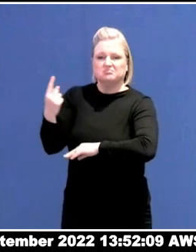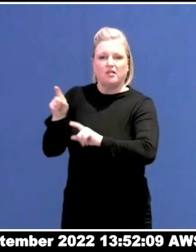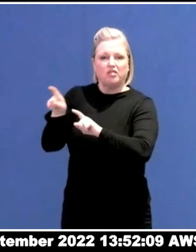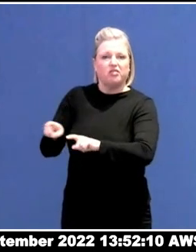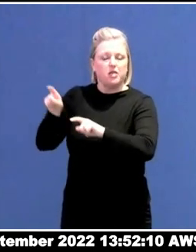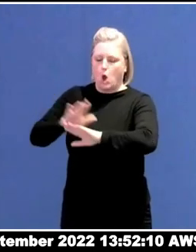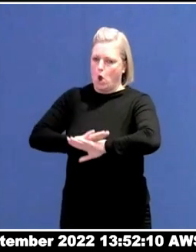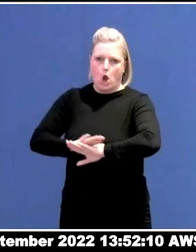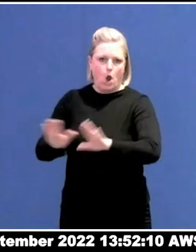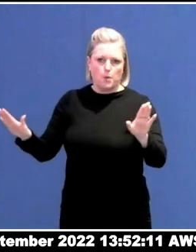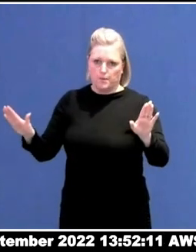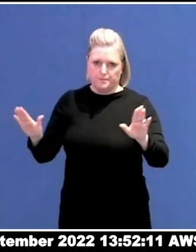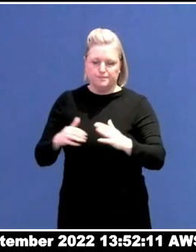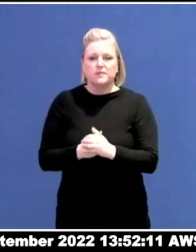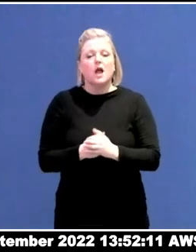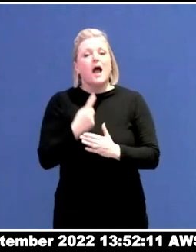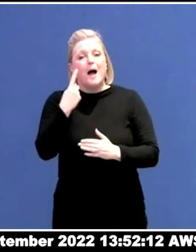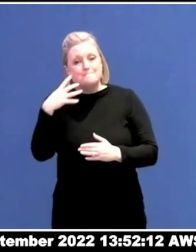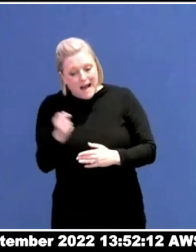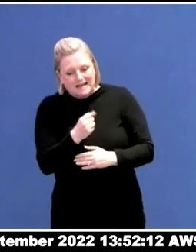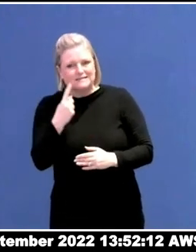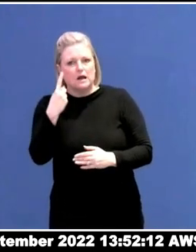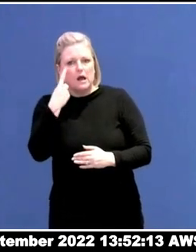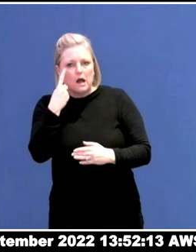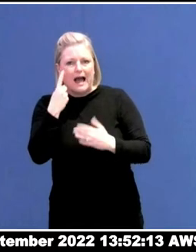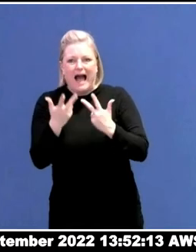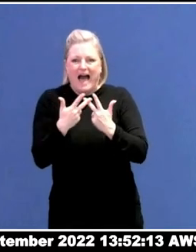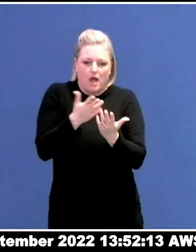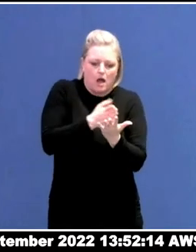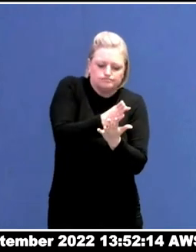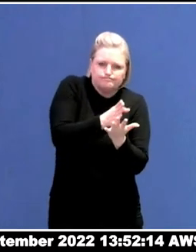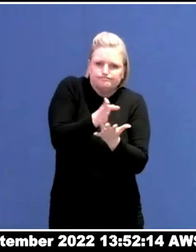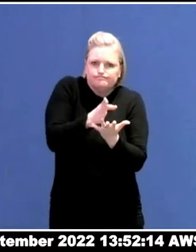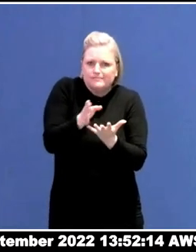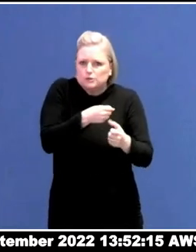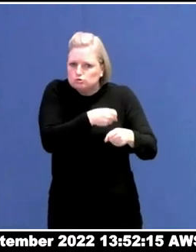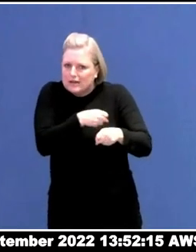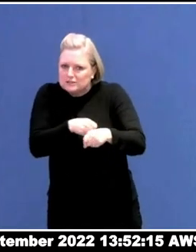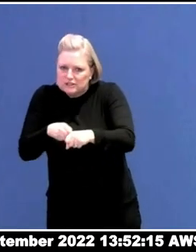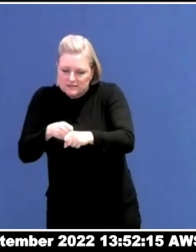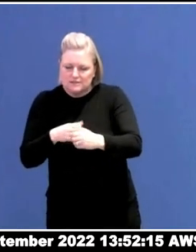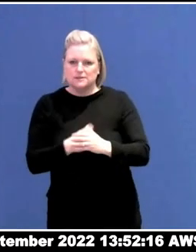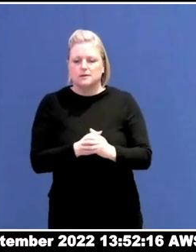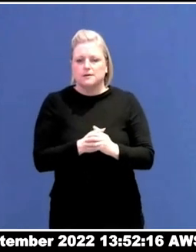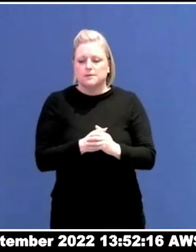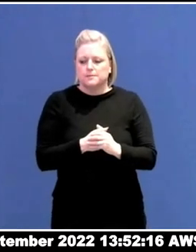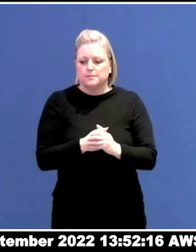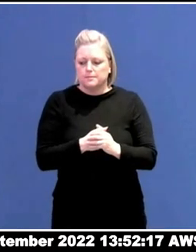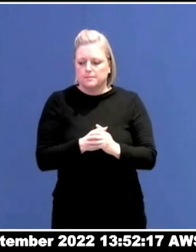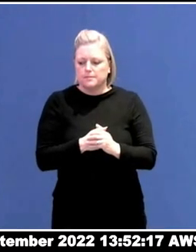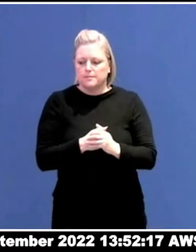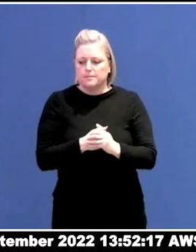techniques that amount to it and the way to solve, you know, this issue, if someone is in